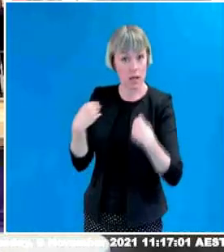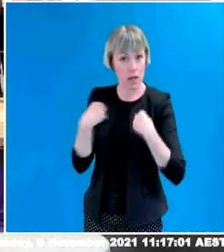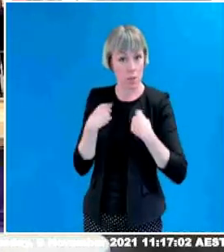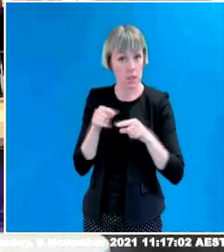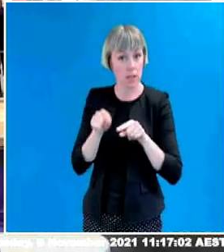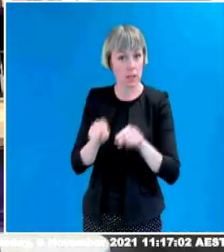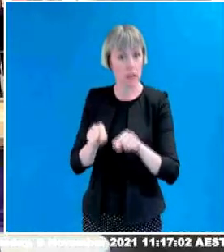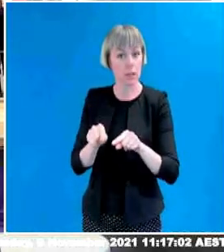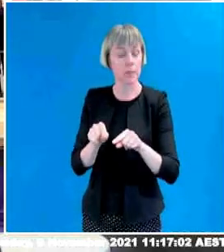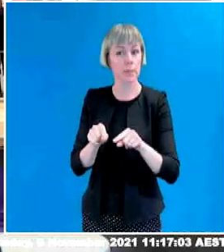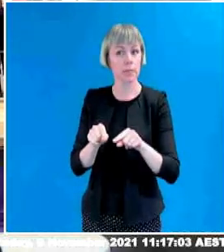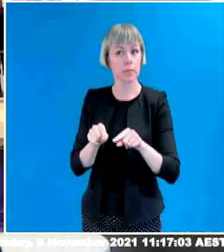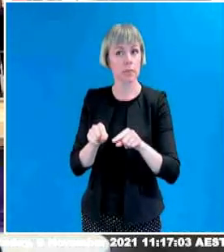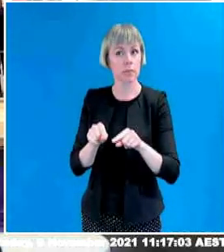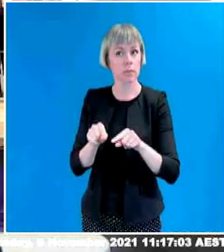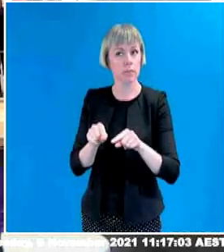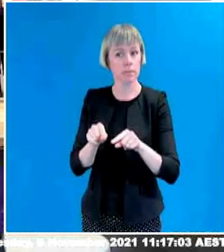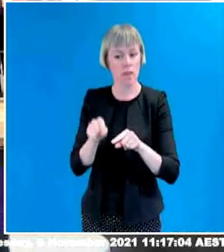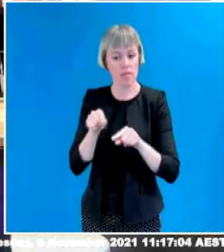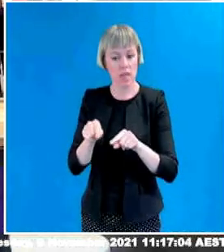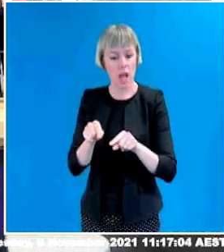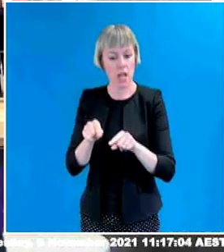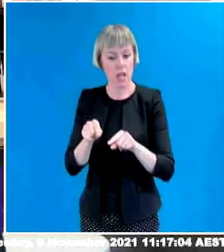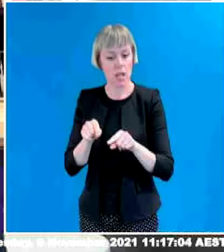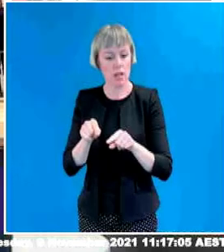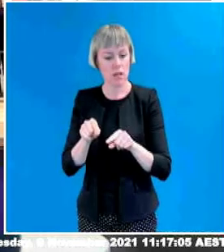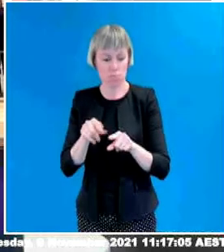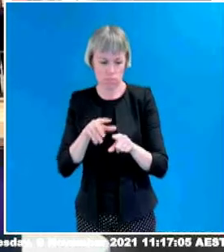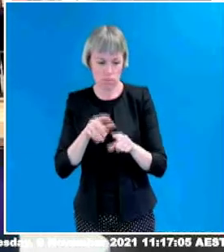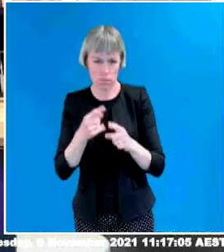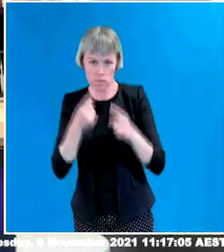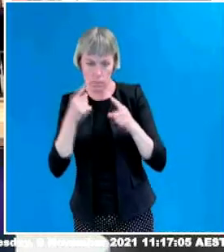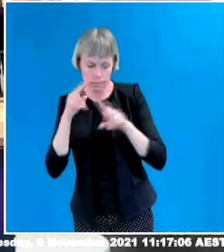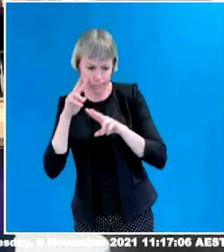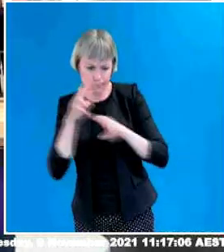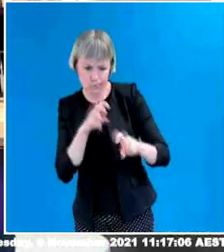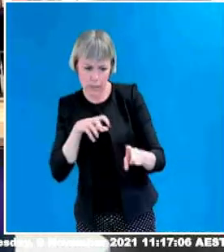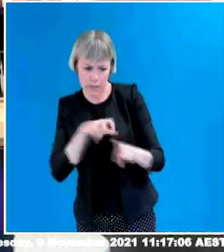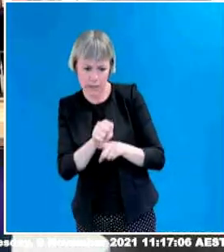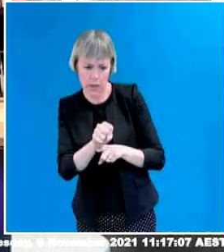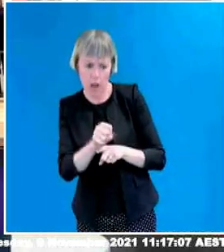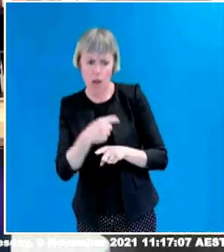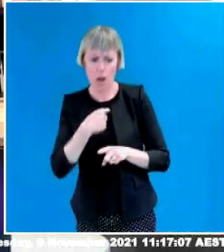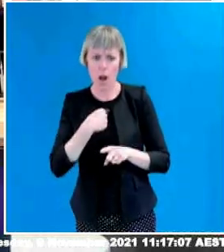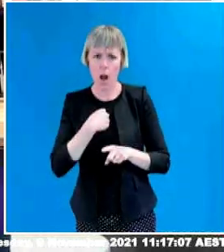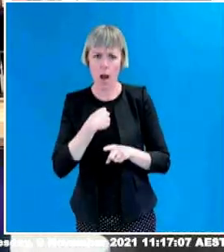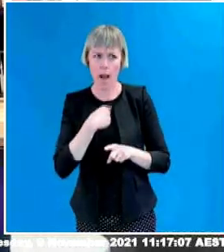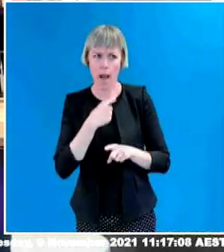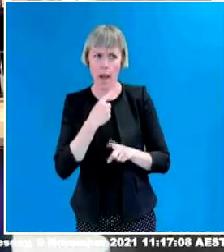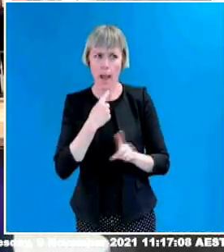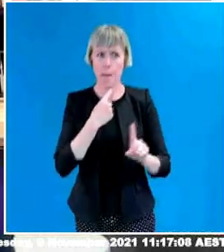identifying that it either has a positive or negative impact on the rights of persons with disabilities?